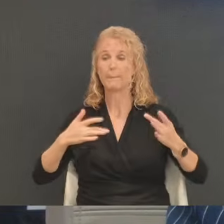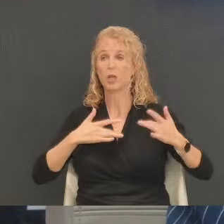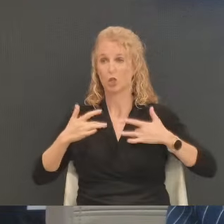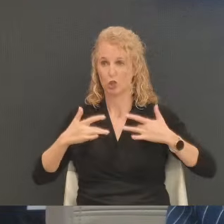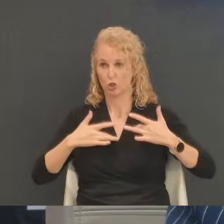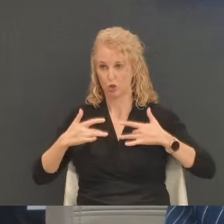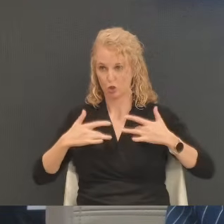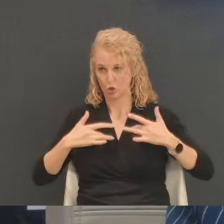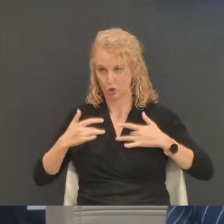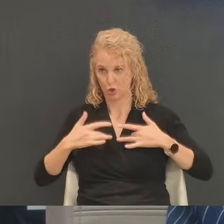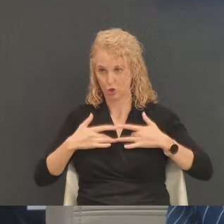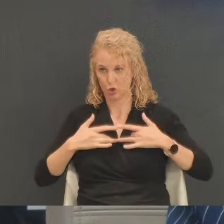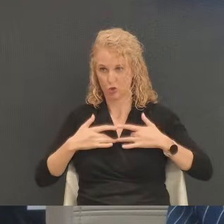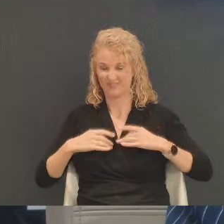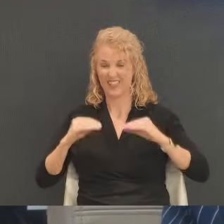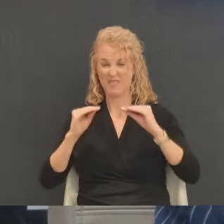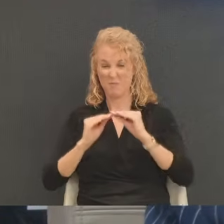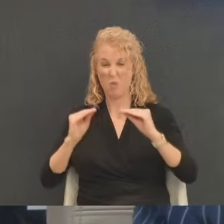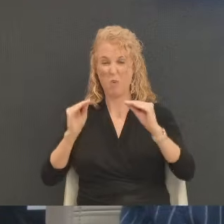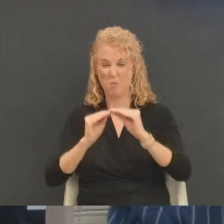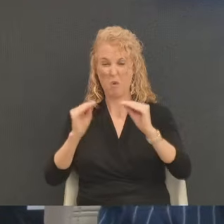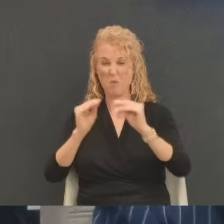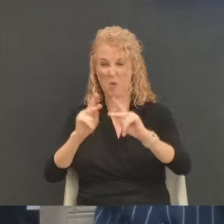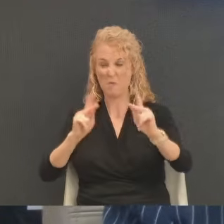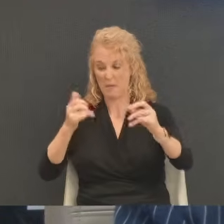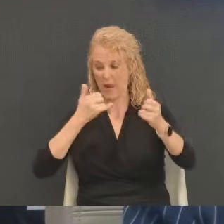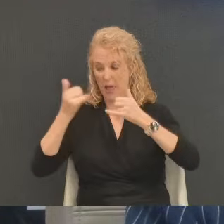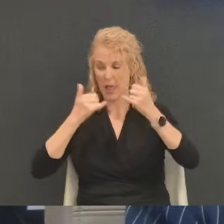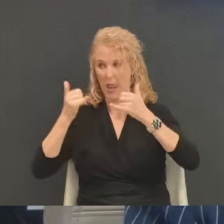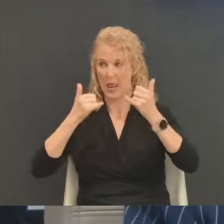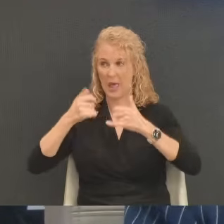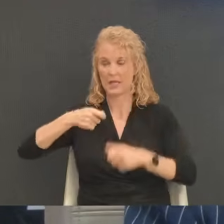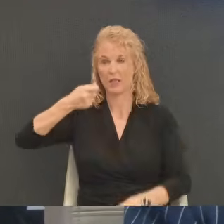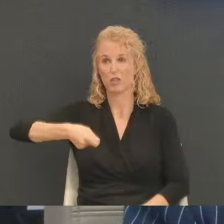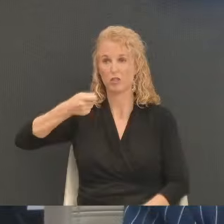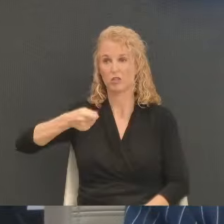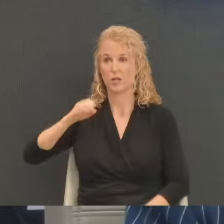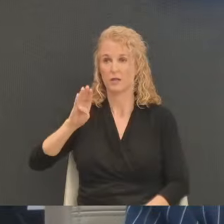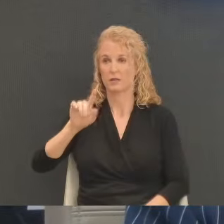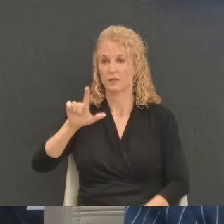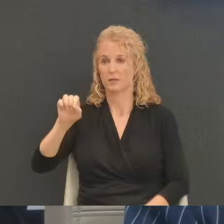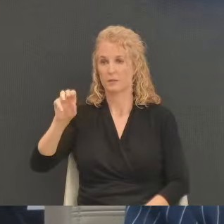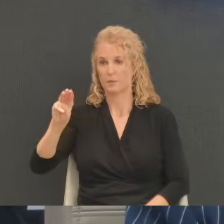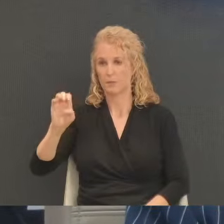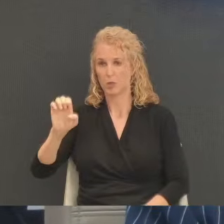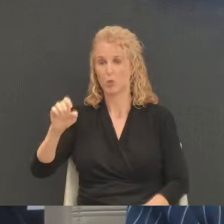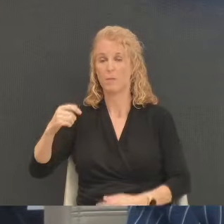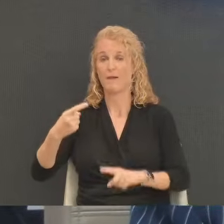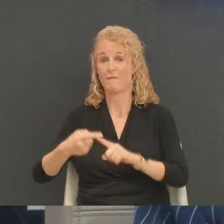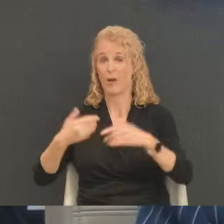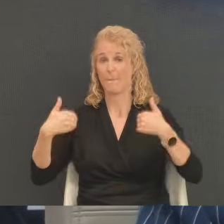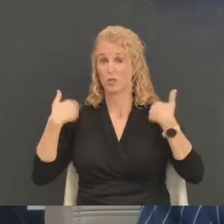an I'm getting more calls than I ever even Judge Bloom from Juvenile Court called with concerns.